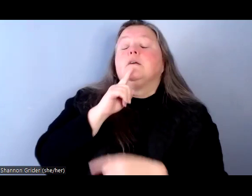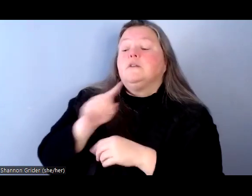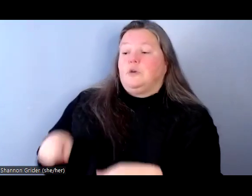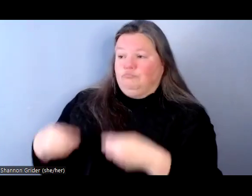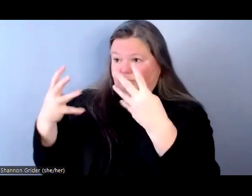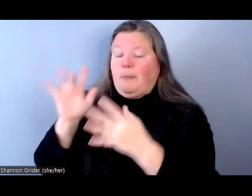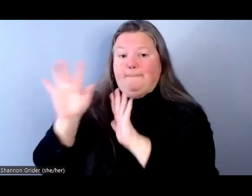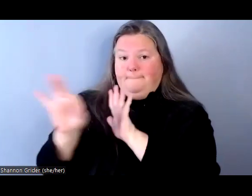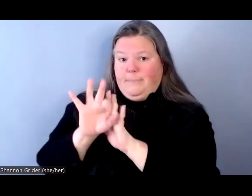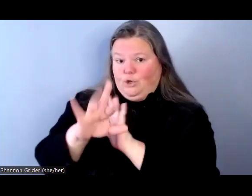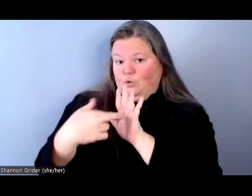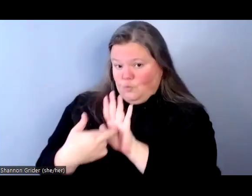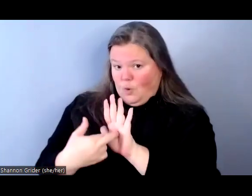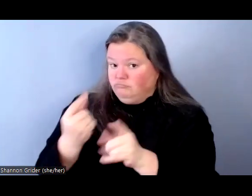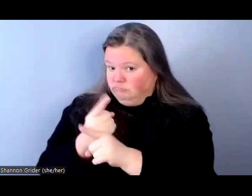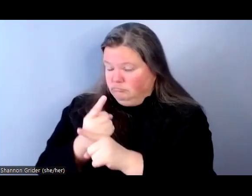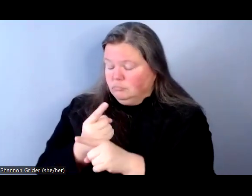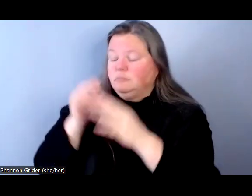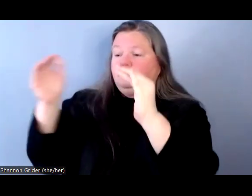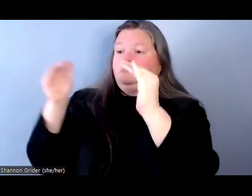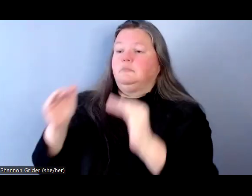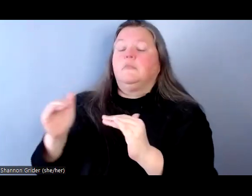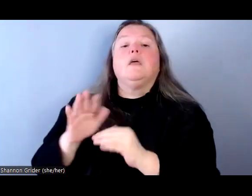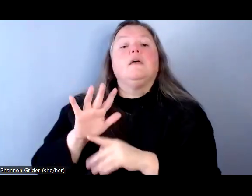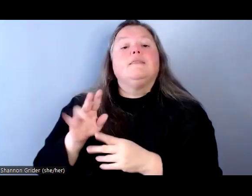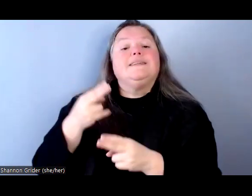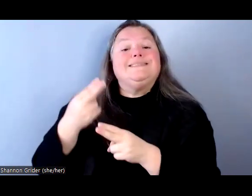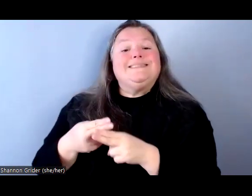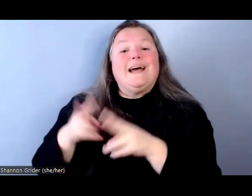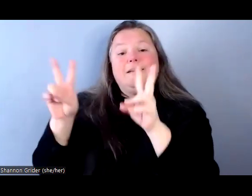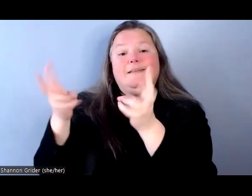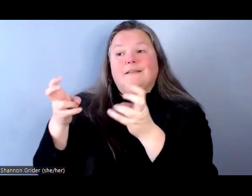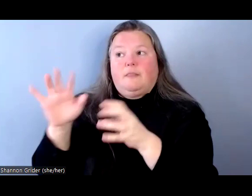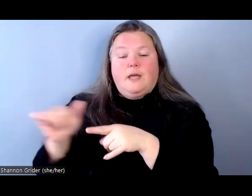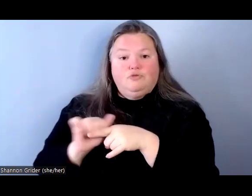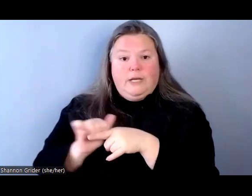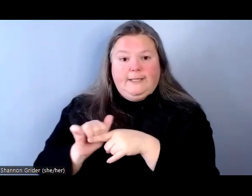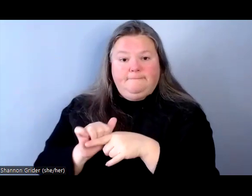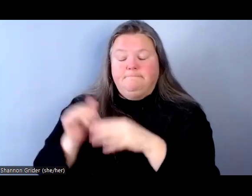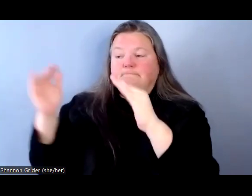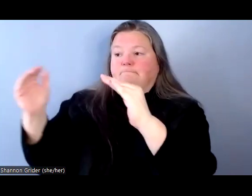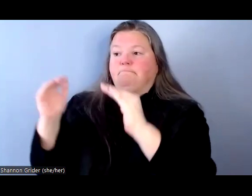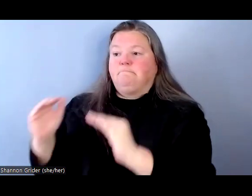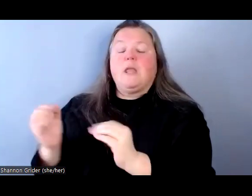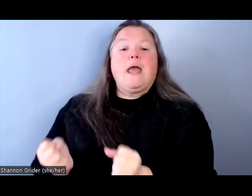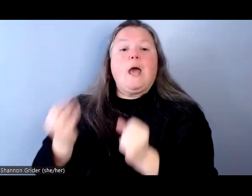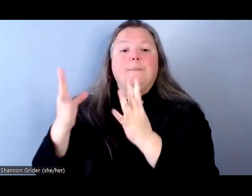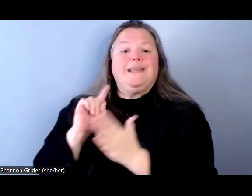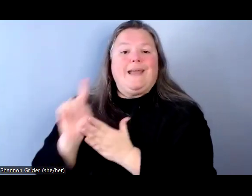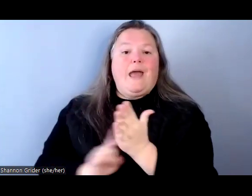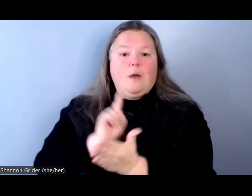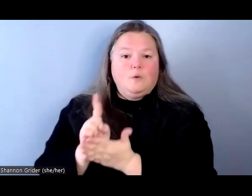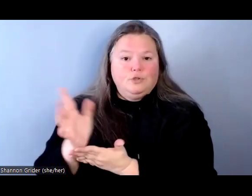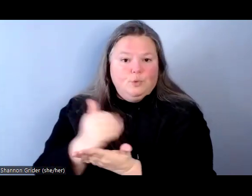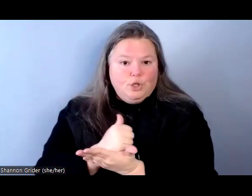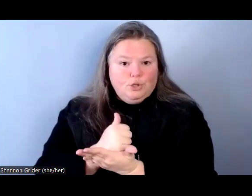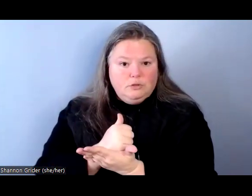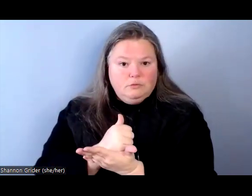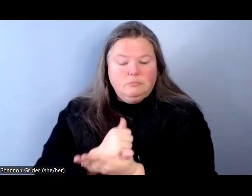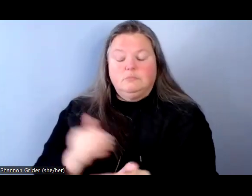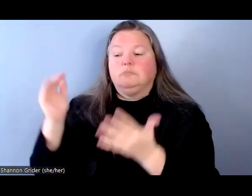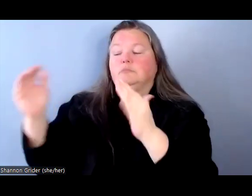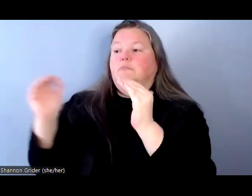enter the exact title of the training, enter the number of CE